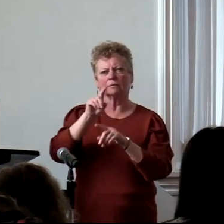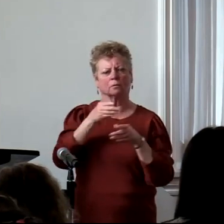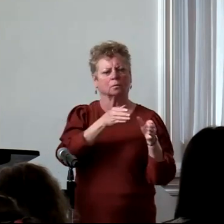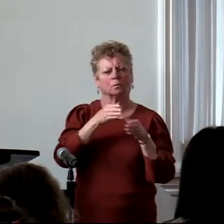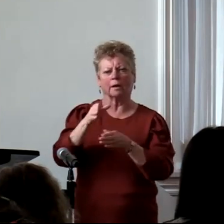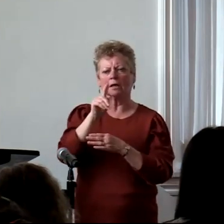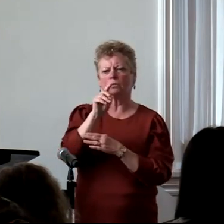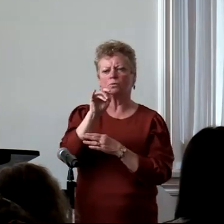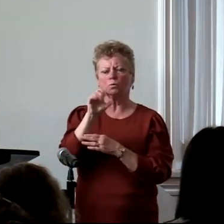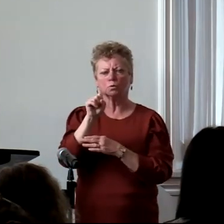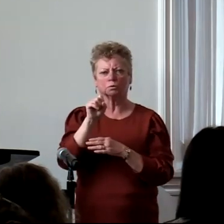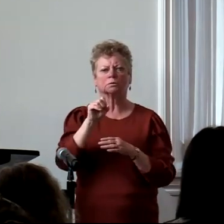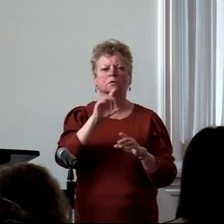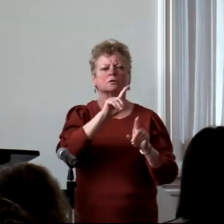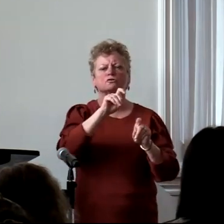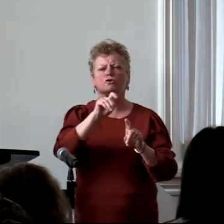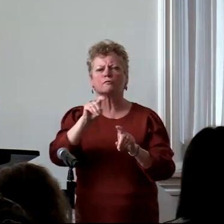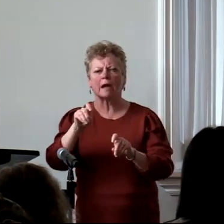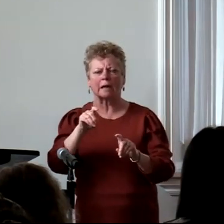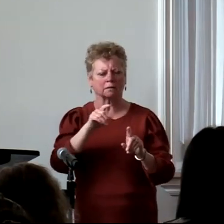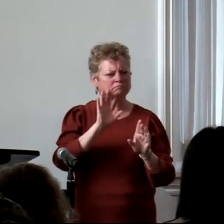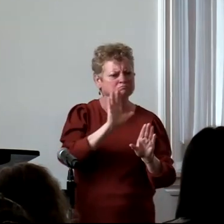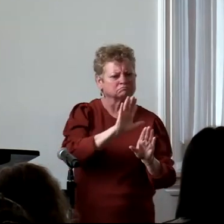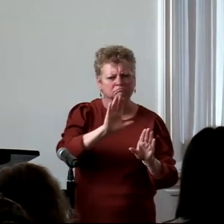extract the findings of the survey in real time across